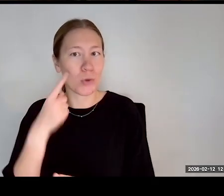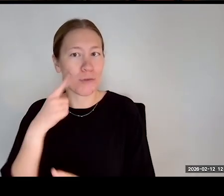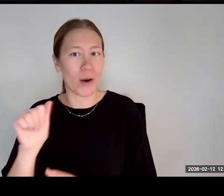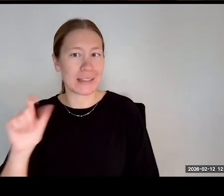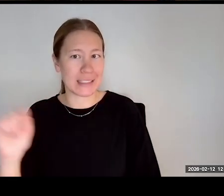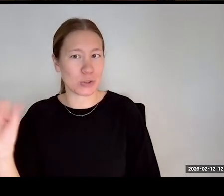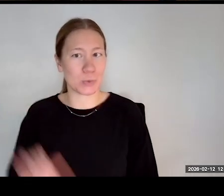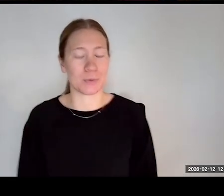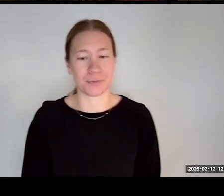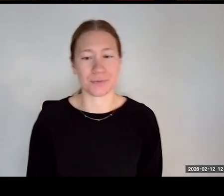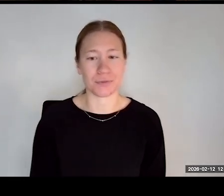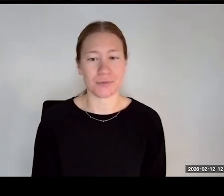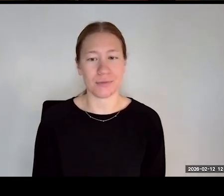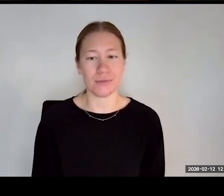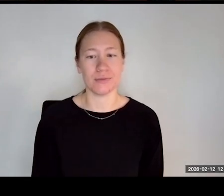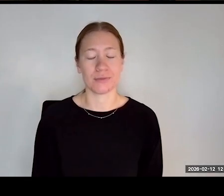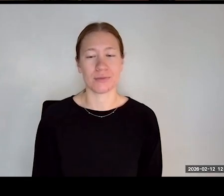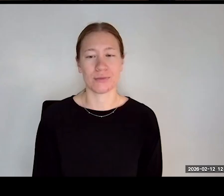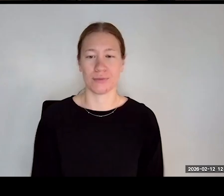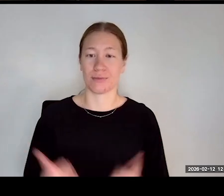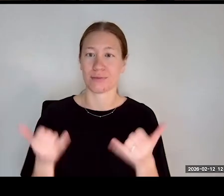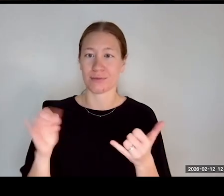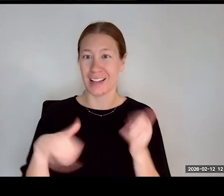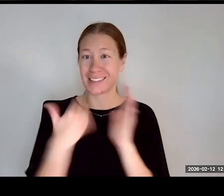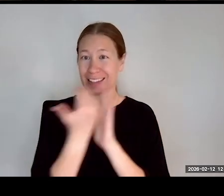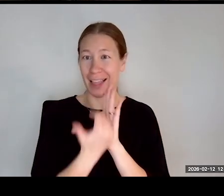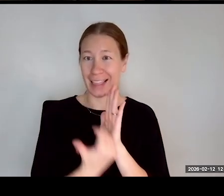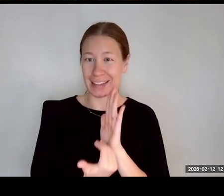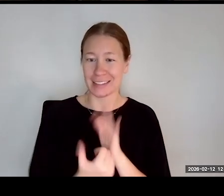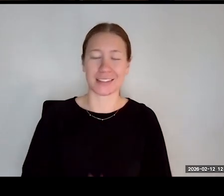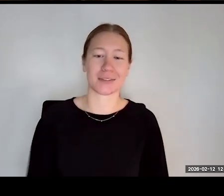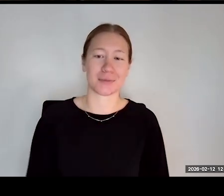Okay, so those are our list items. Next, let's talk about our images.